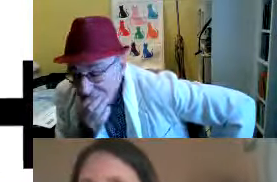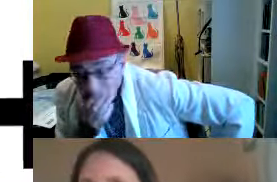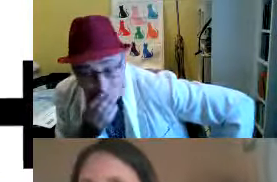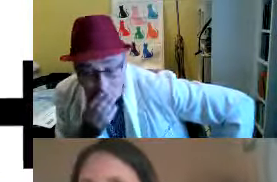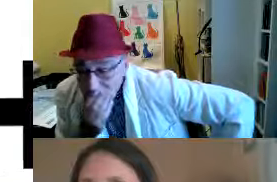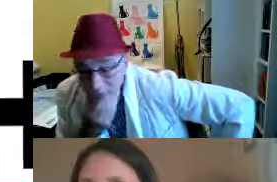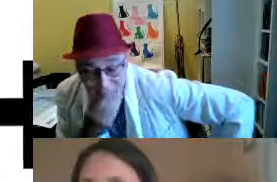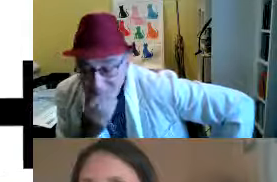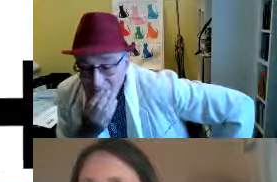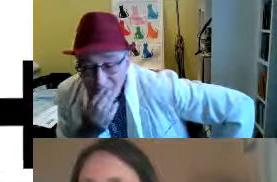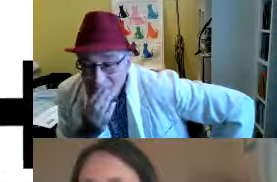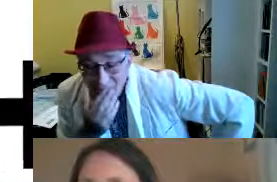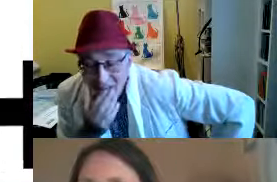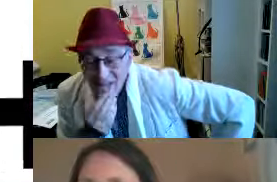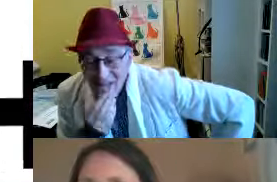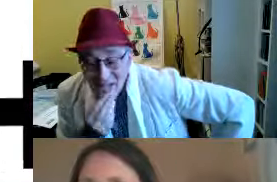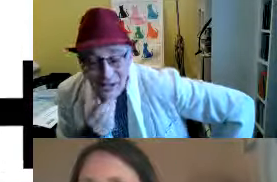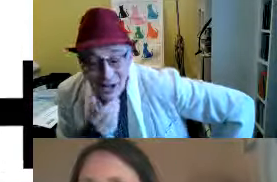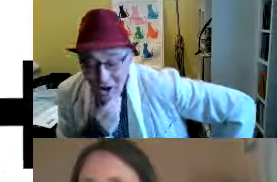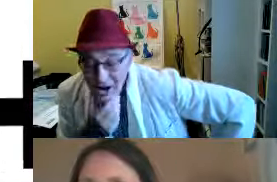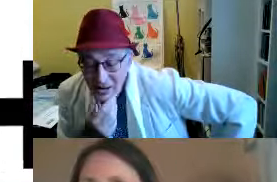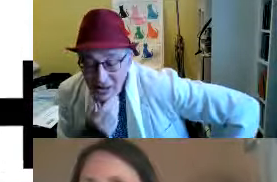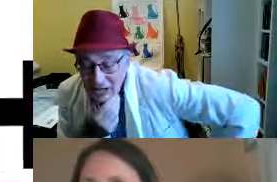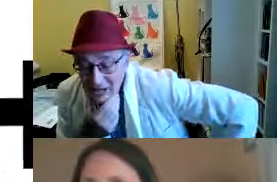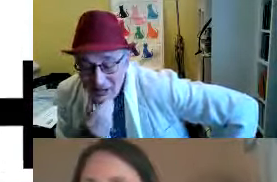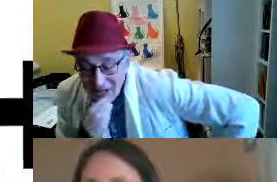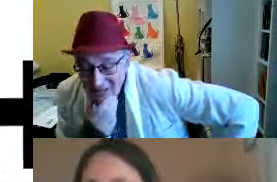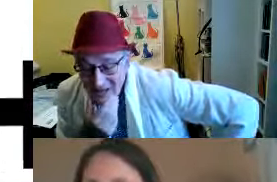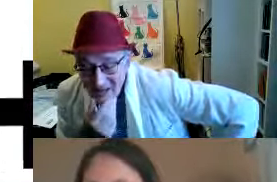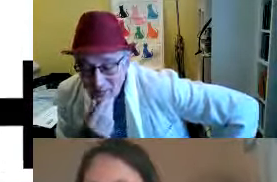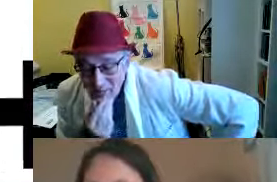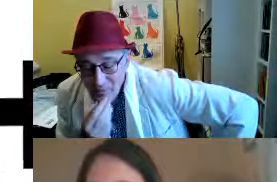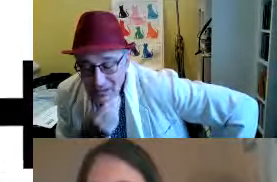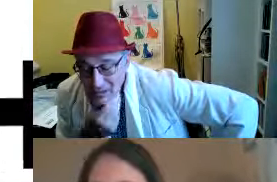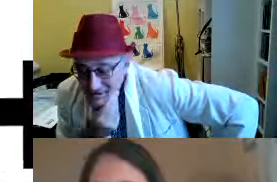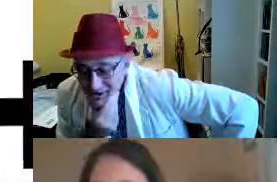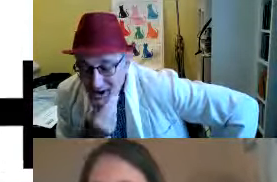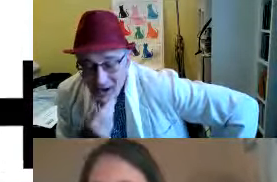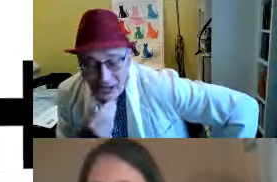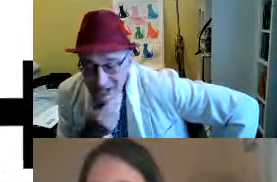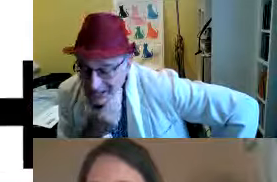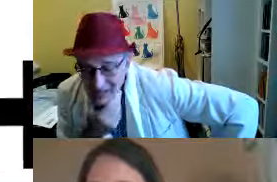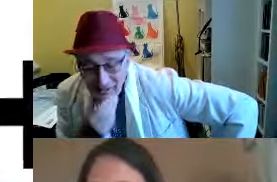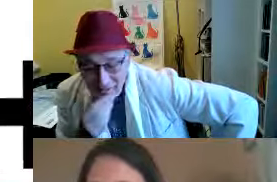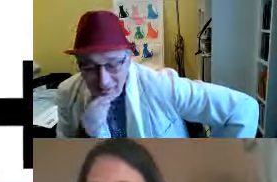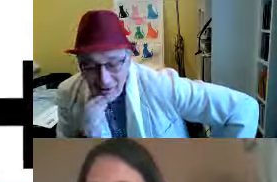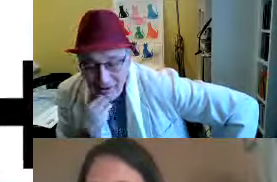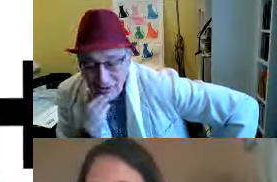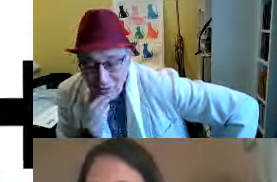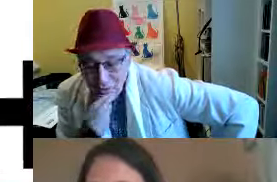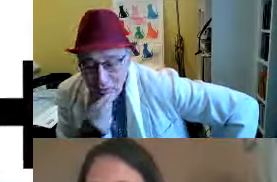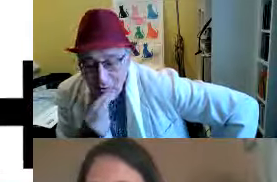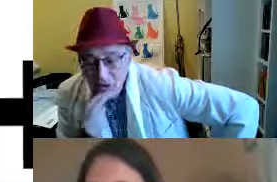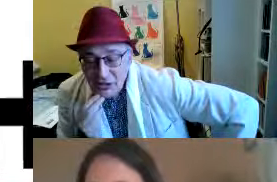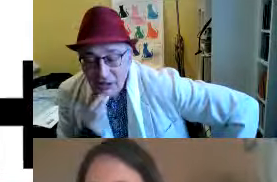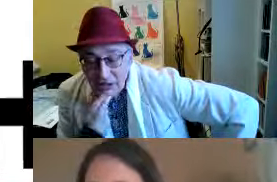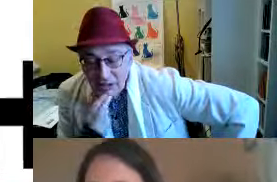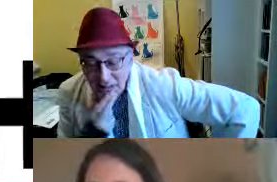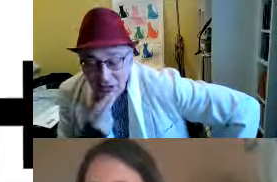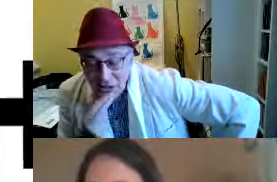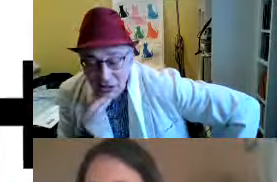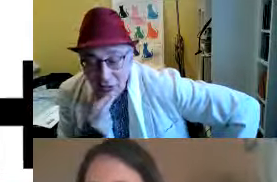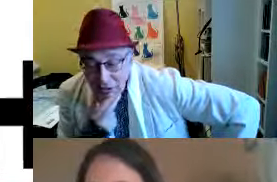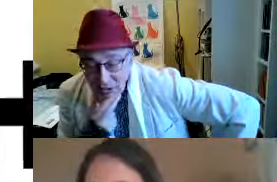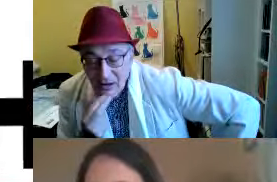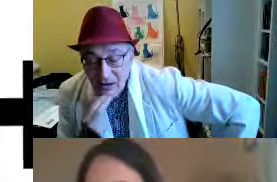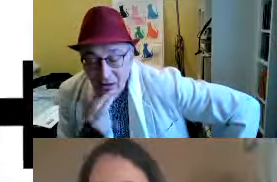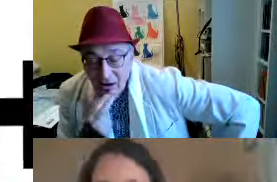is that not possible no i know it sounds like we're being rc but we wanted to keep it to um